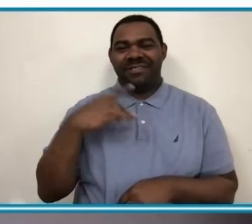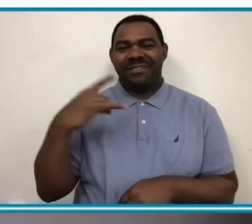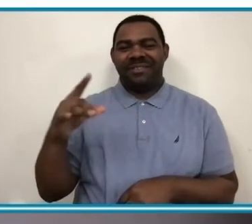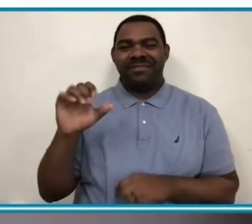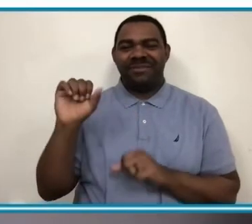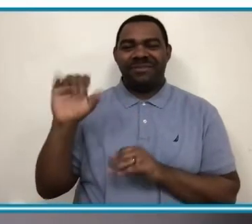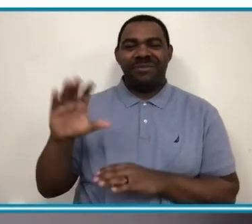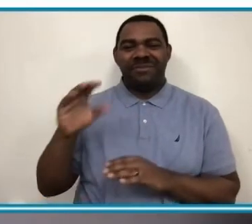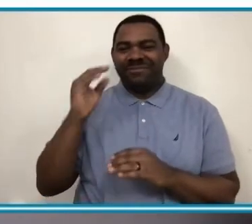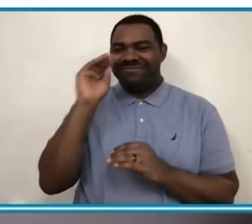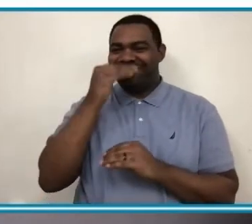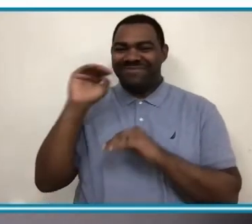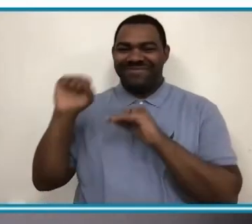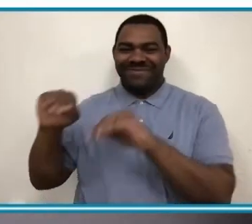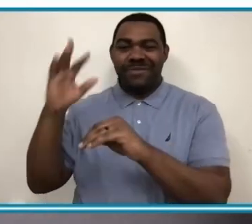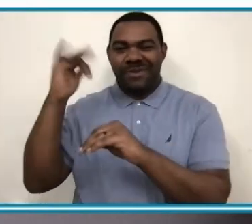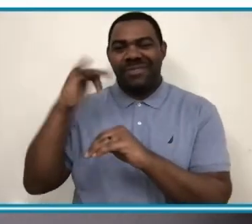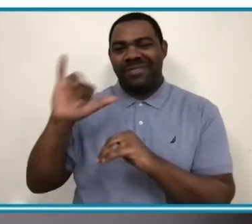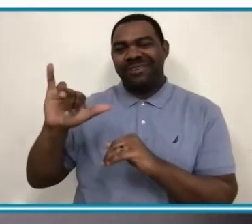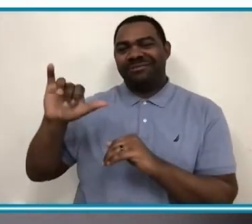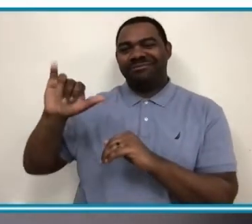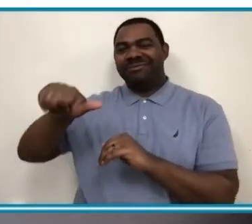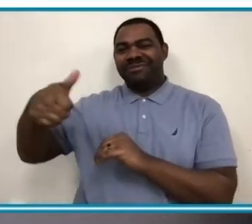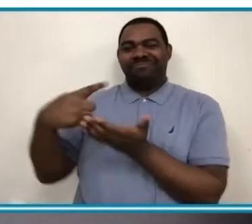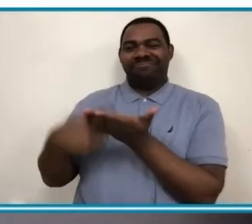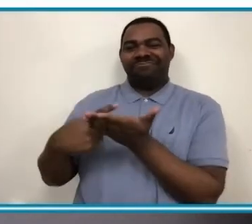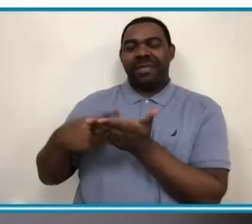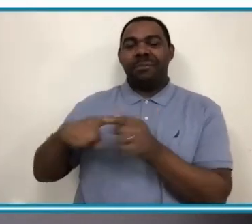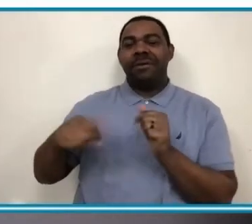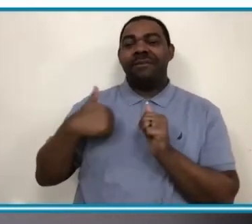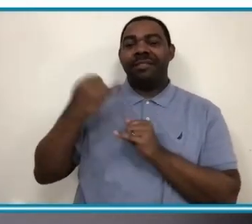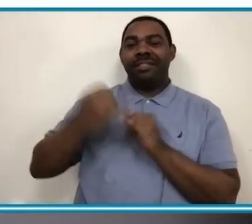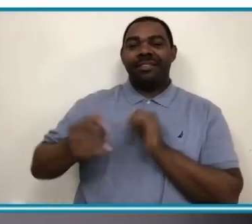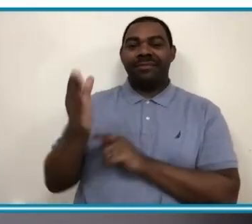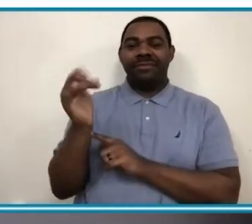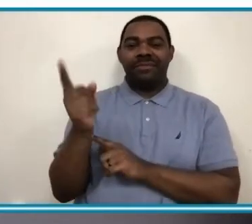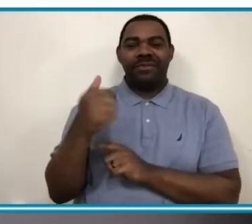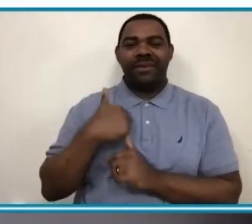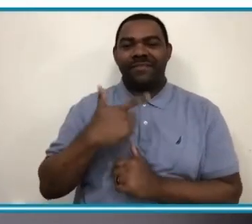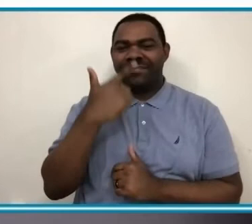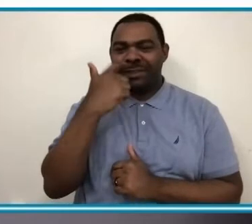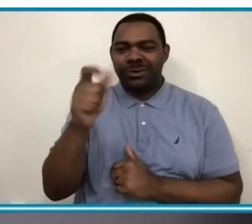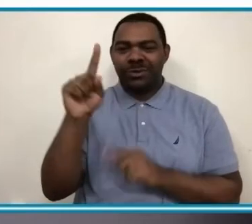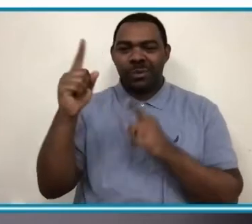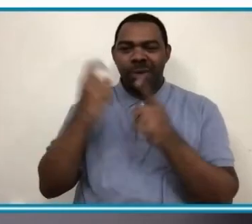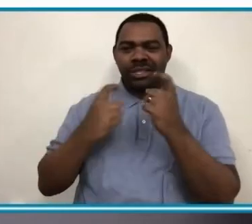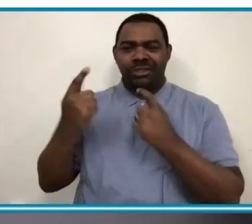In these last 15 minutes, we've had a few interesting questions come in already for the Q and A.